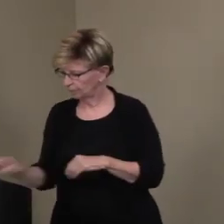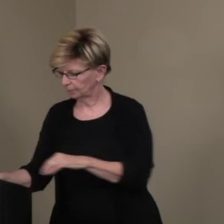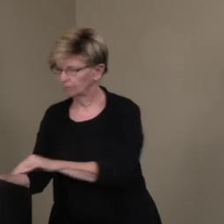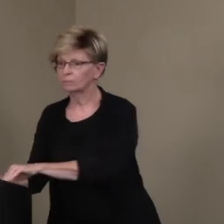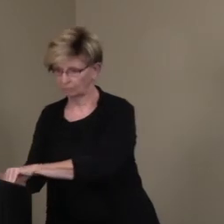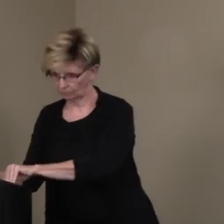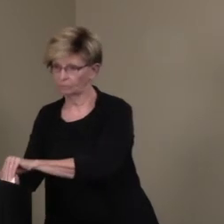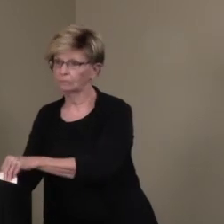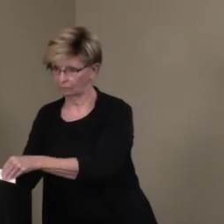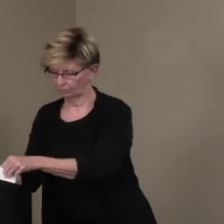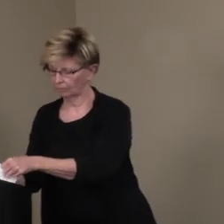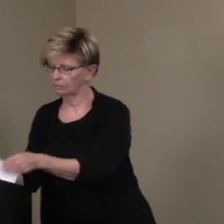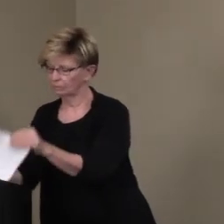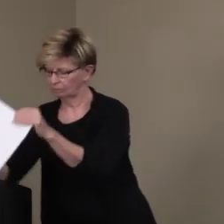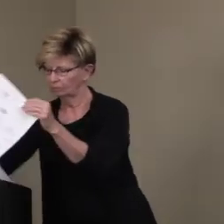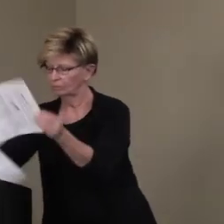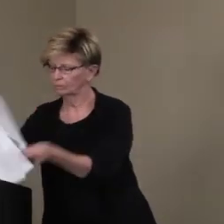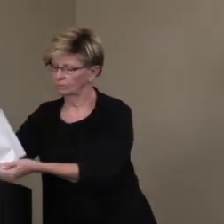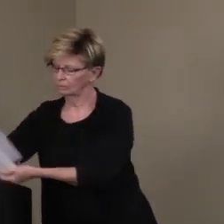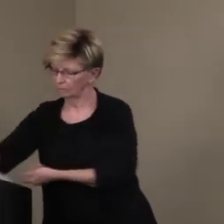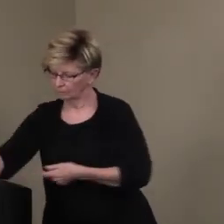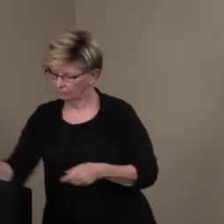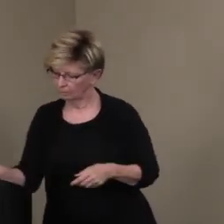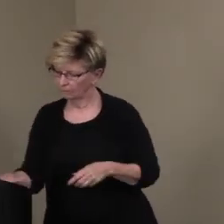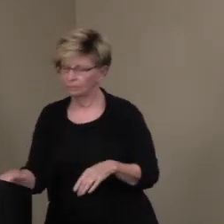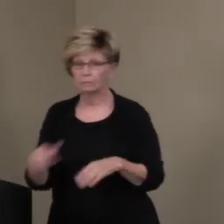smooth out that process of it